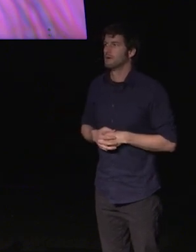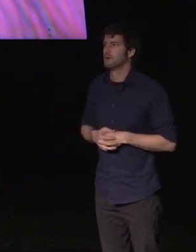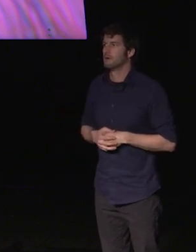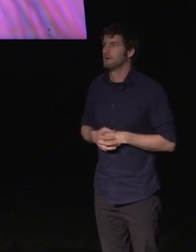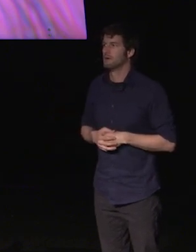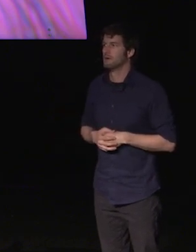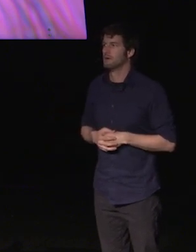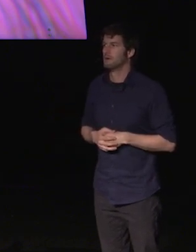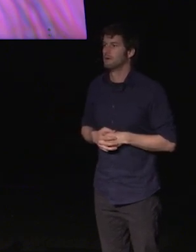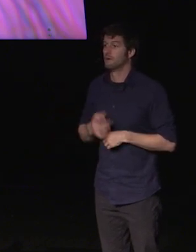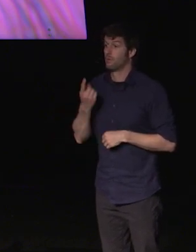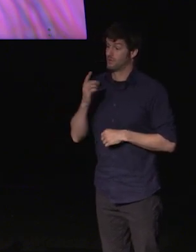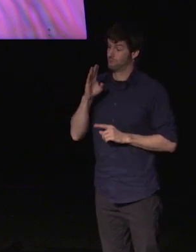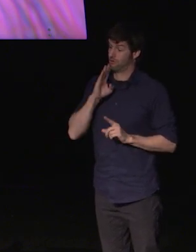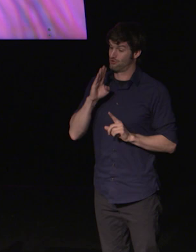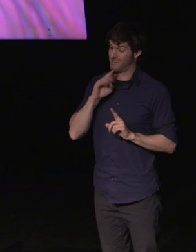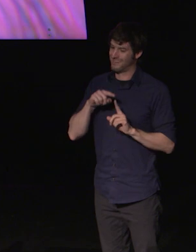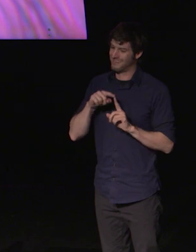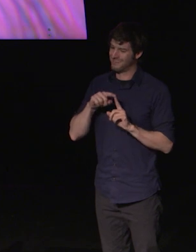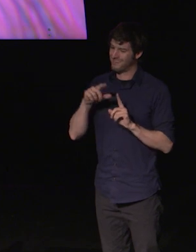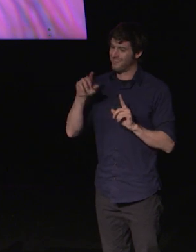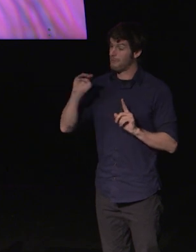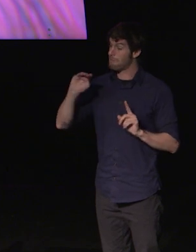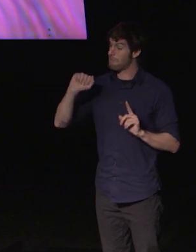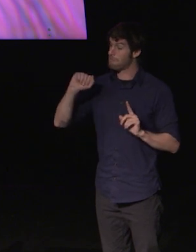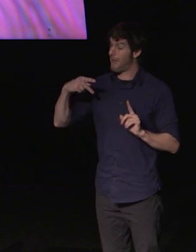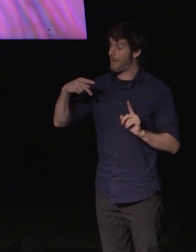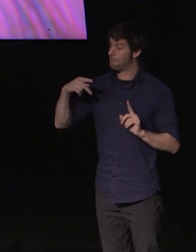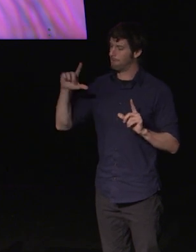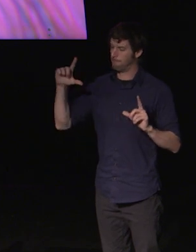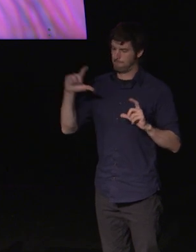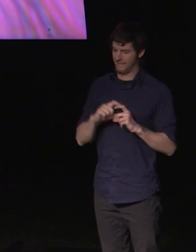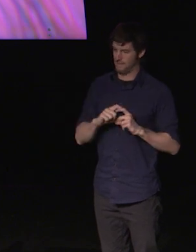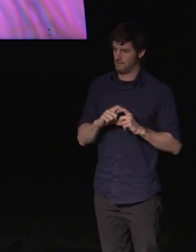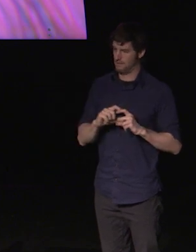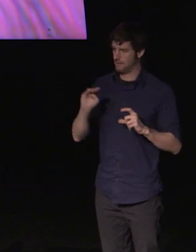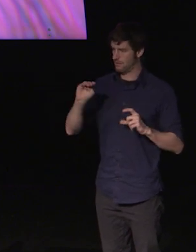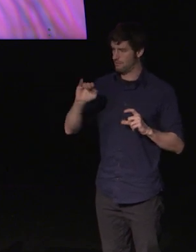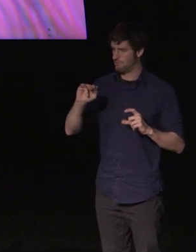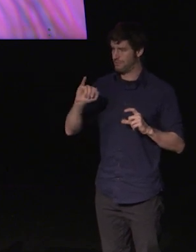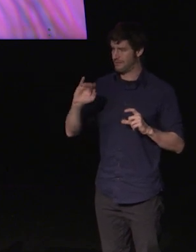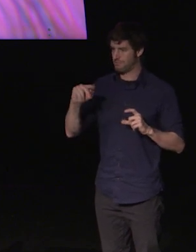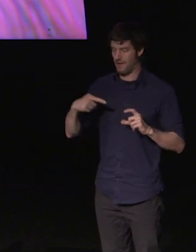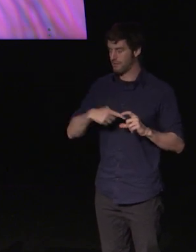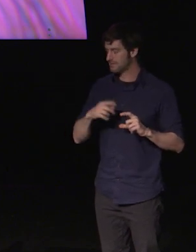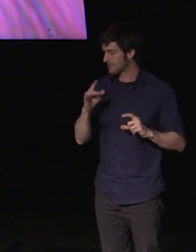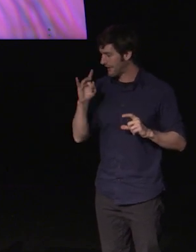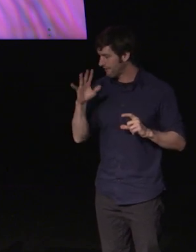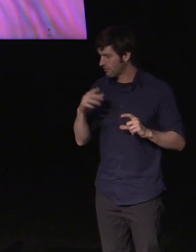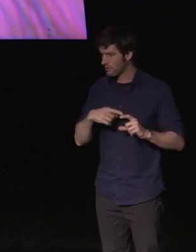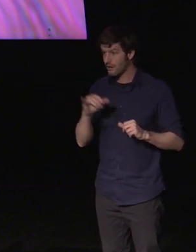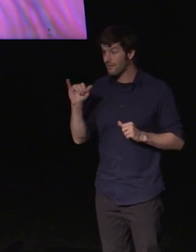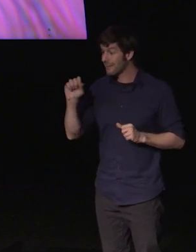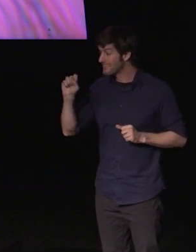is minimaps. Yeah, they are evil. I said it. -Oh. Games like Saints Row: The Third, Saints Row IV,